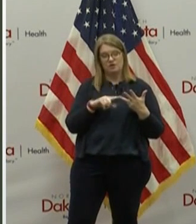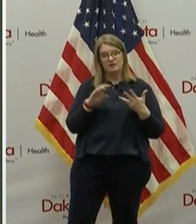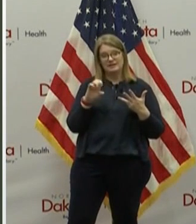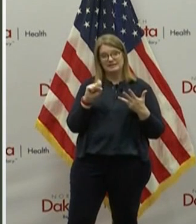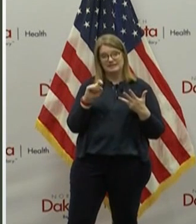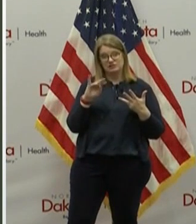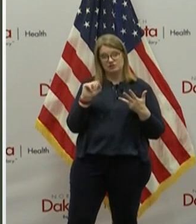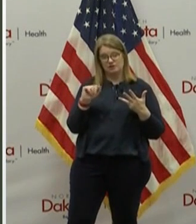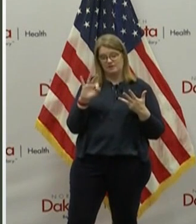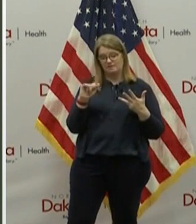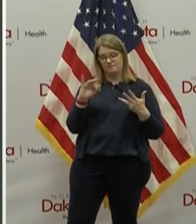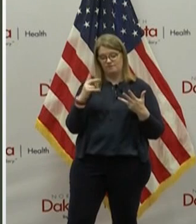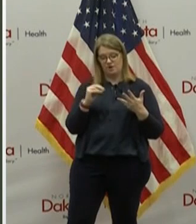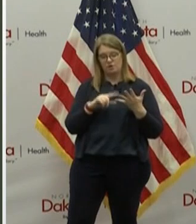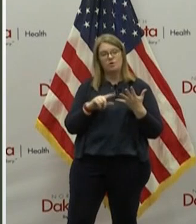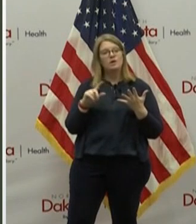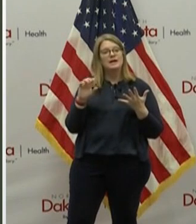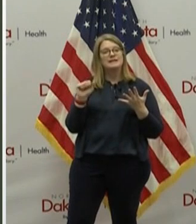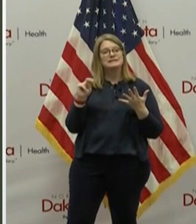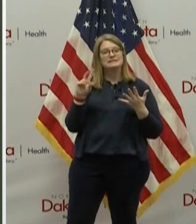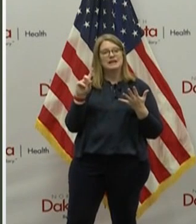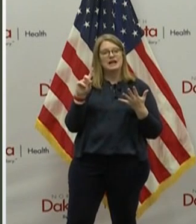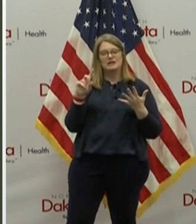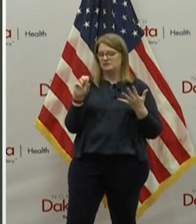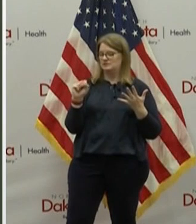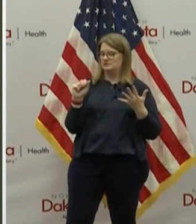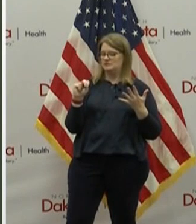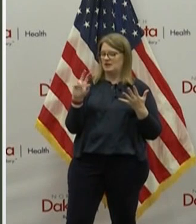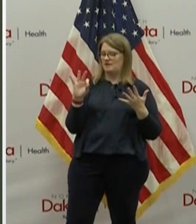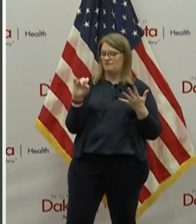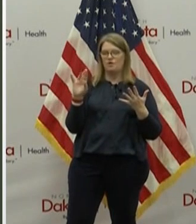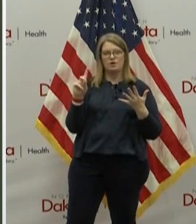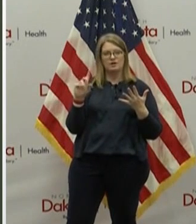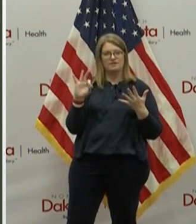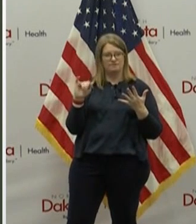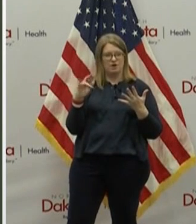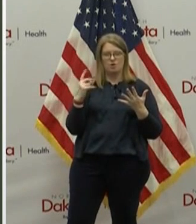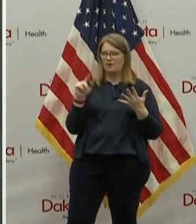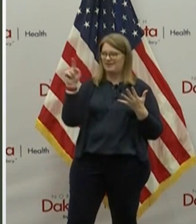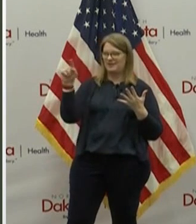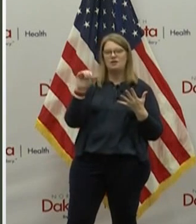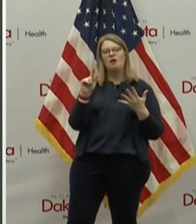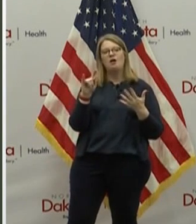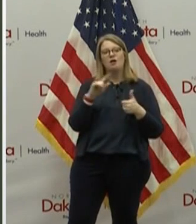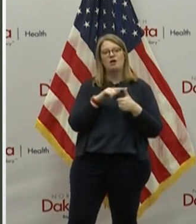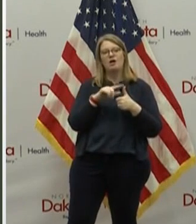THESE ARE OUR LARGEST. TRINITY IN MINE ON THE. SANFORD MEDICAL THERE IN